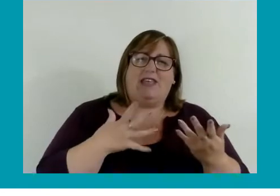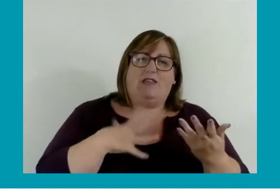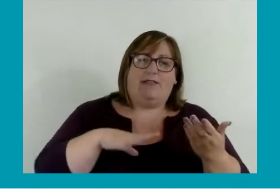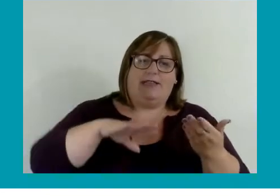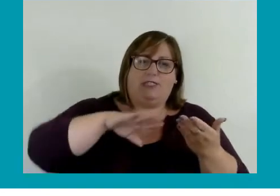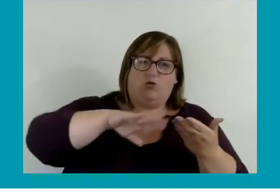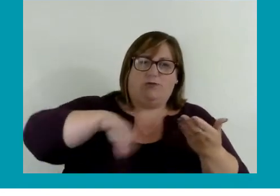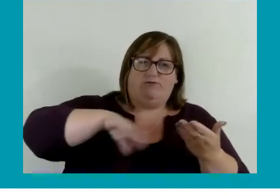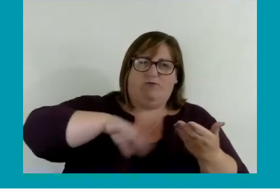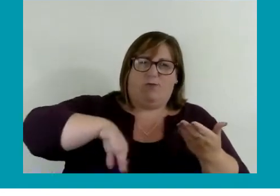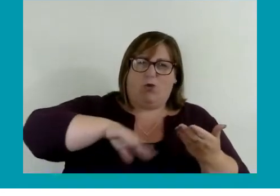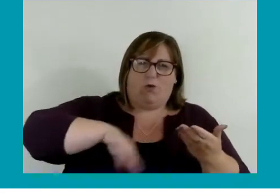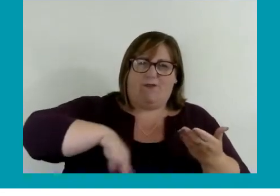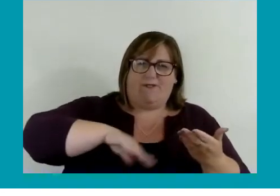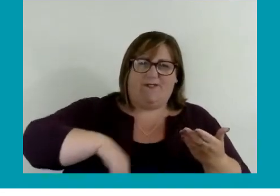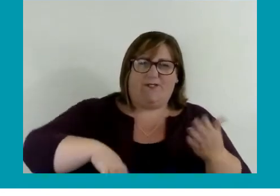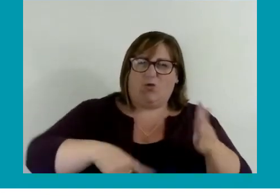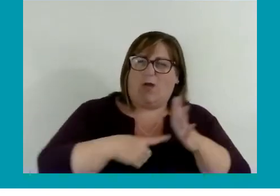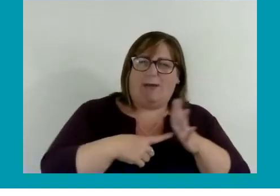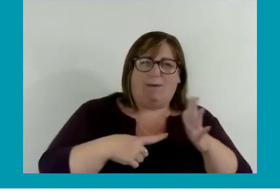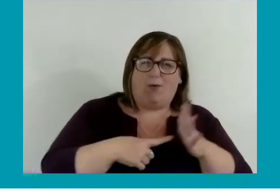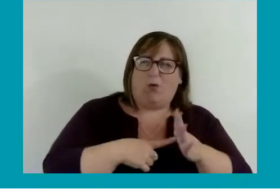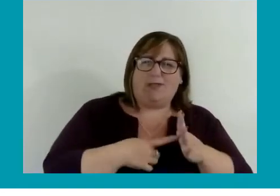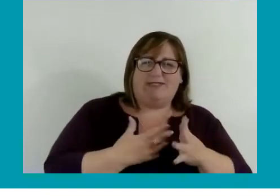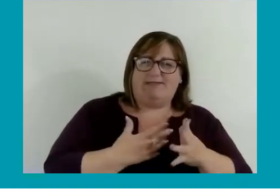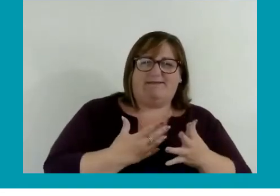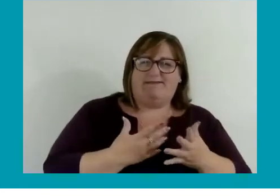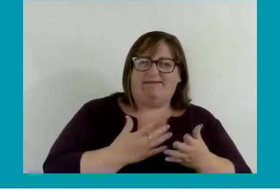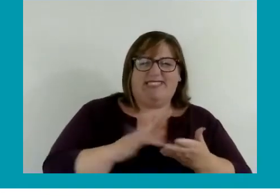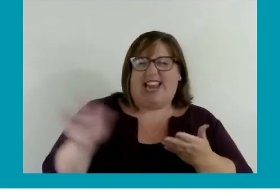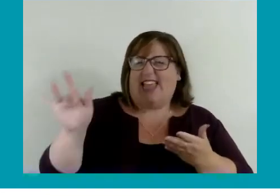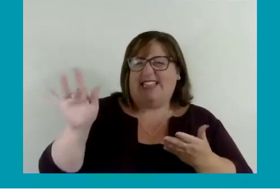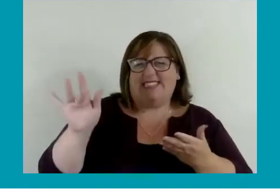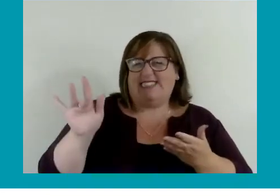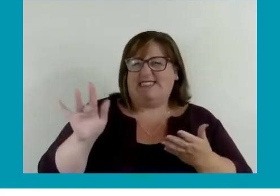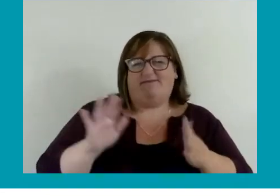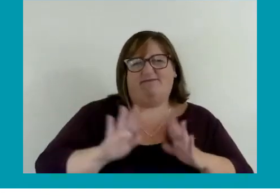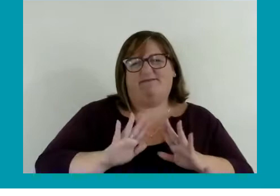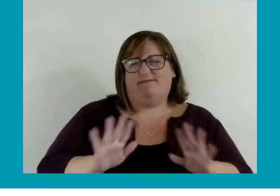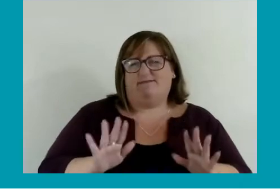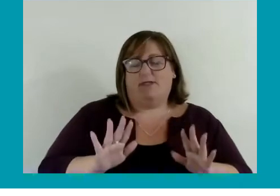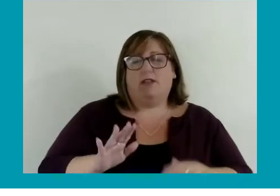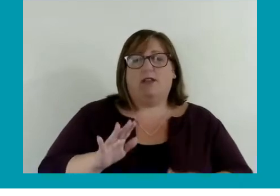that are no longer really important anymore and we are quite clear on what's essential in the